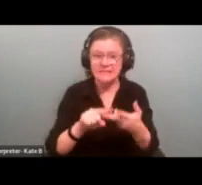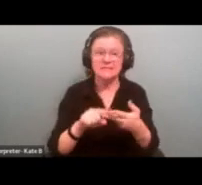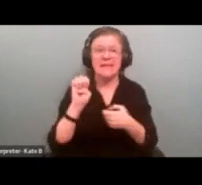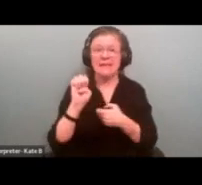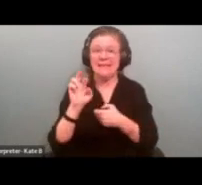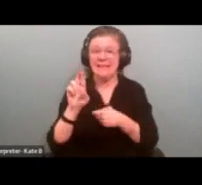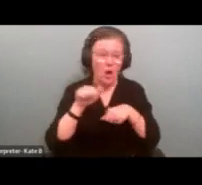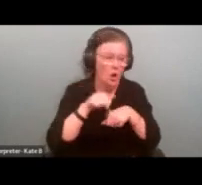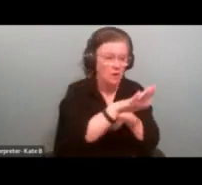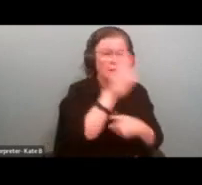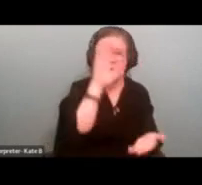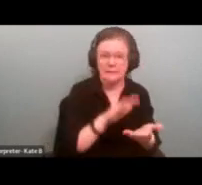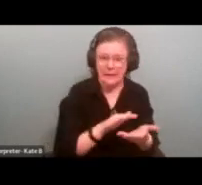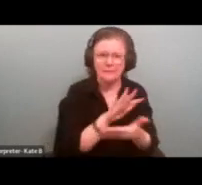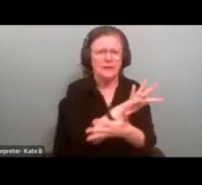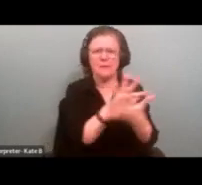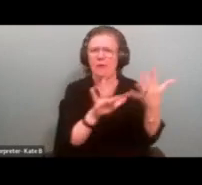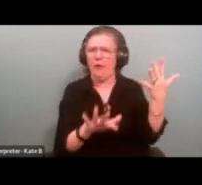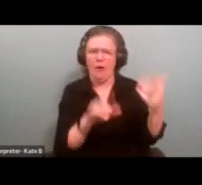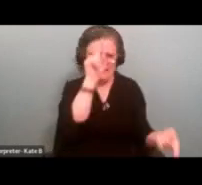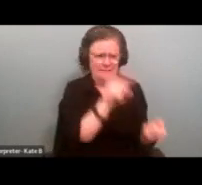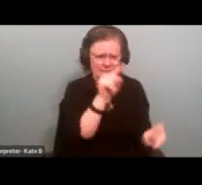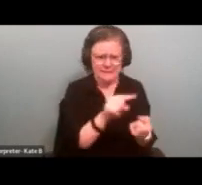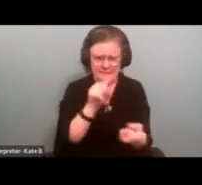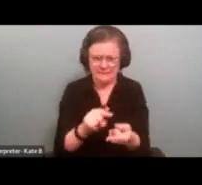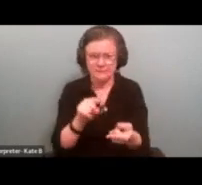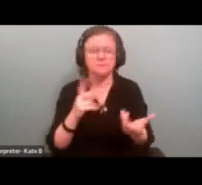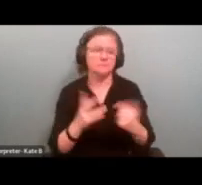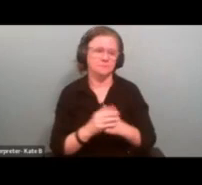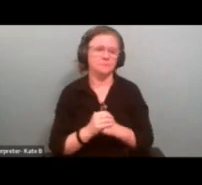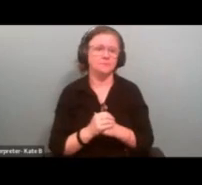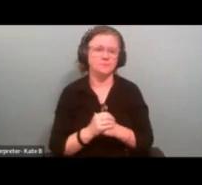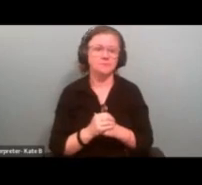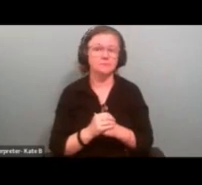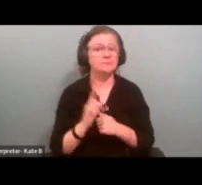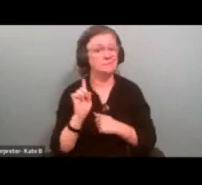stay in residential systems, and so on. There is a caveat to all